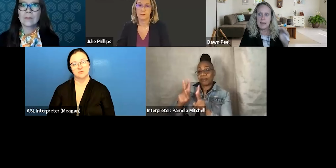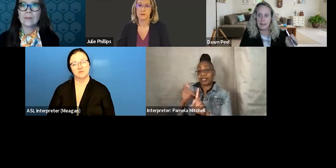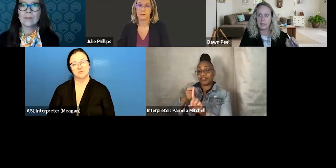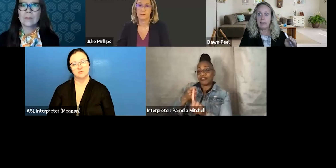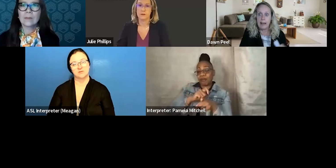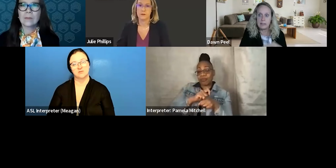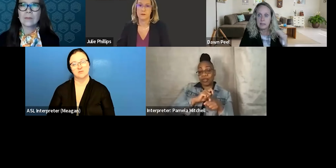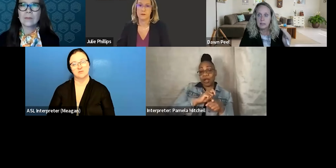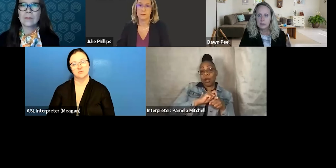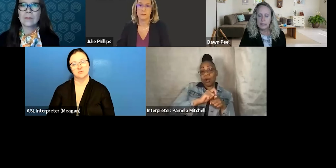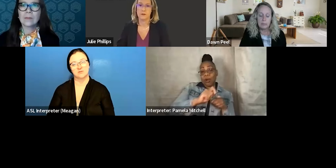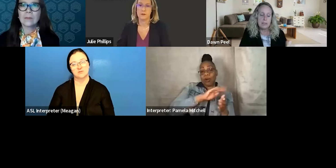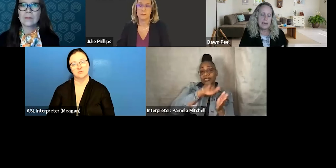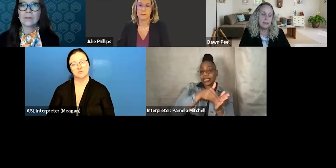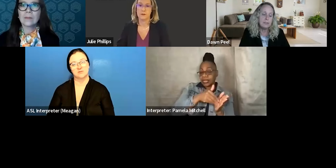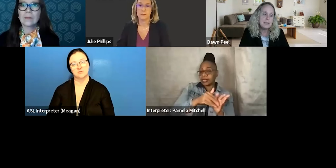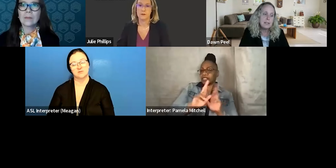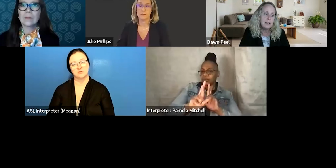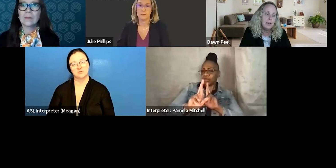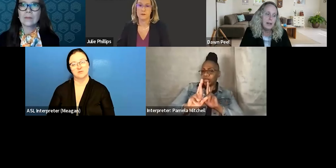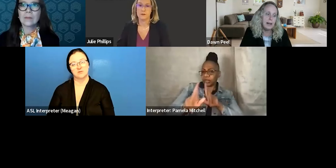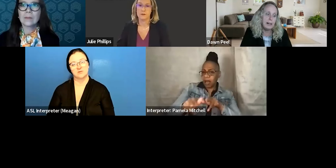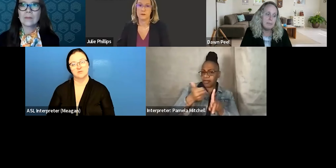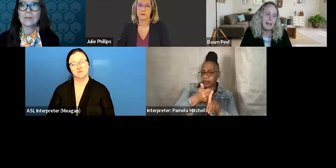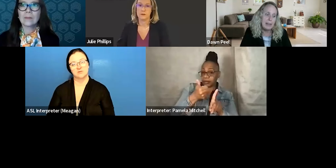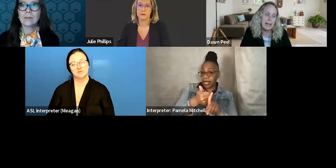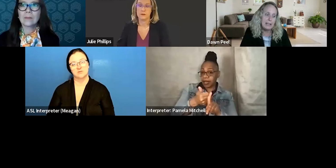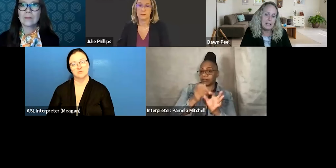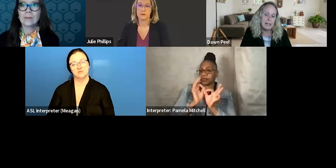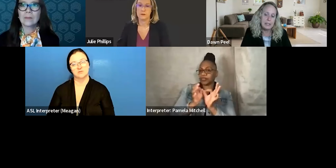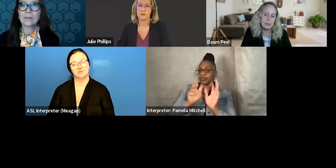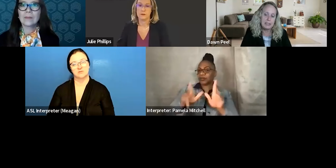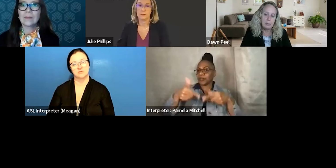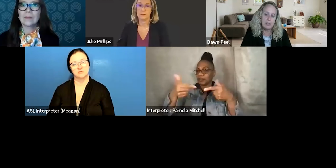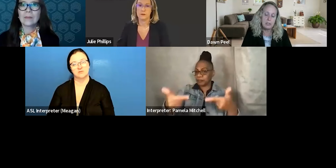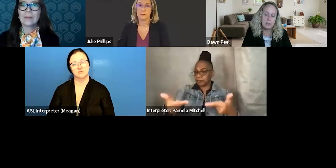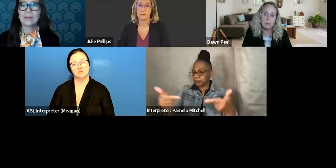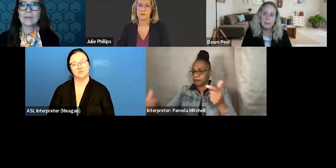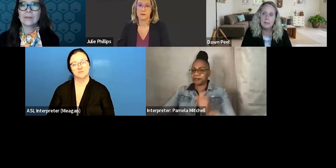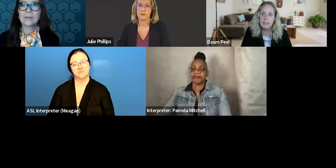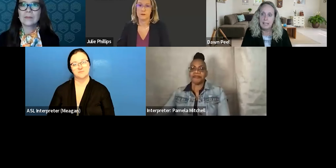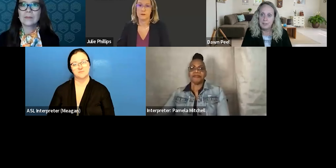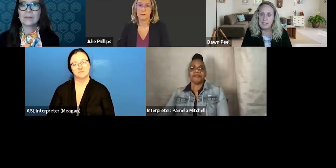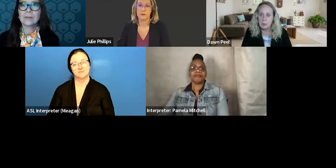They should just act on that themselves. And then the other thing that we do,